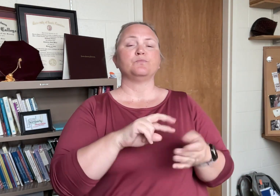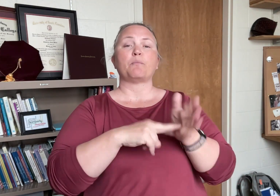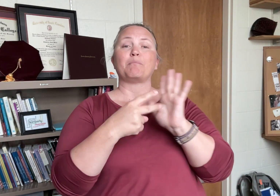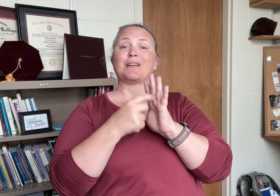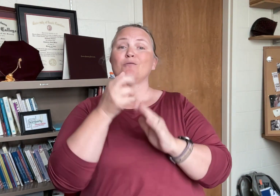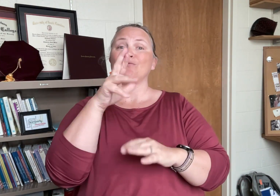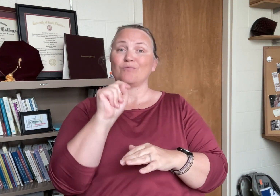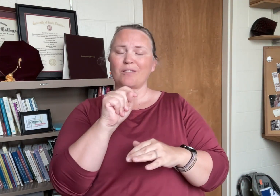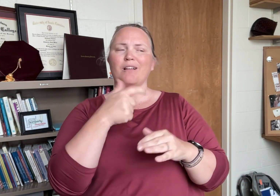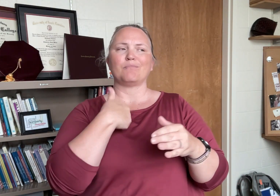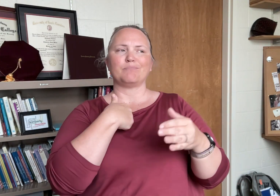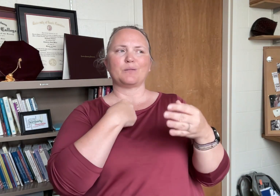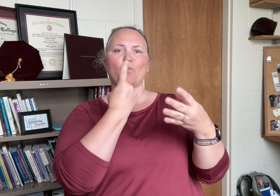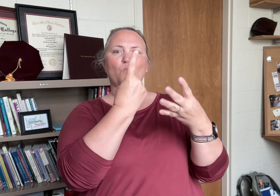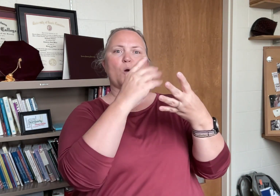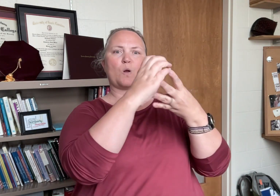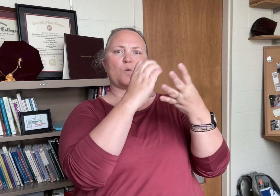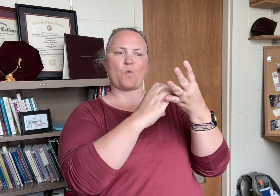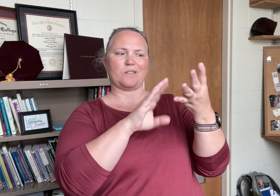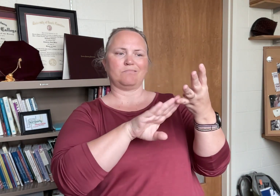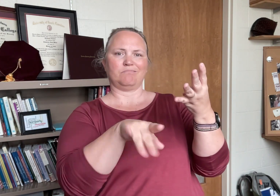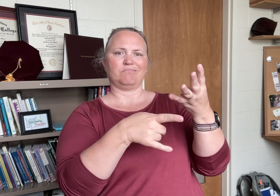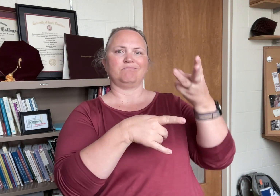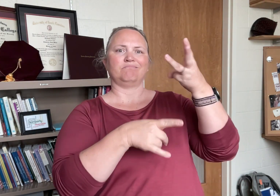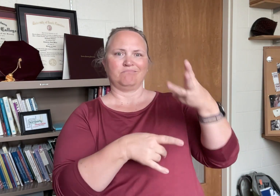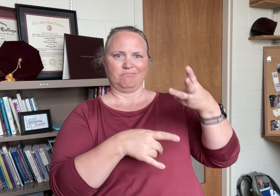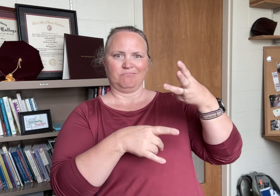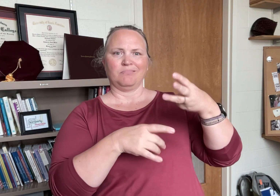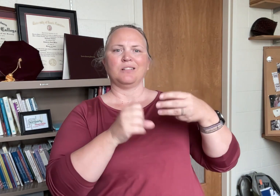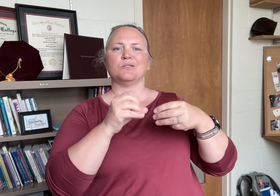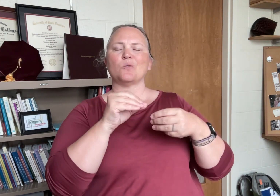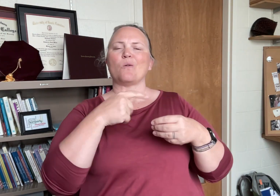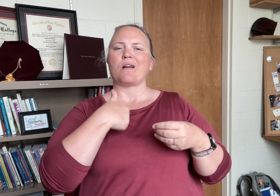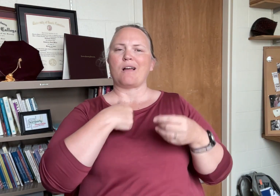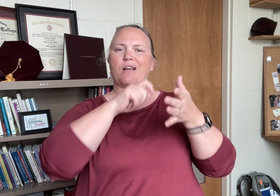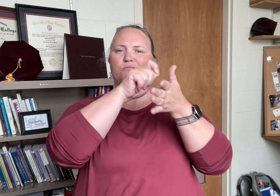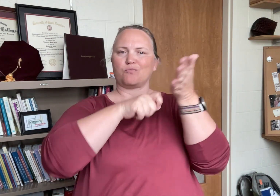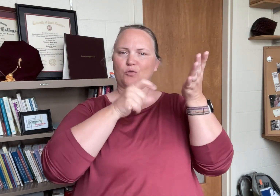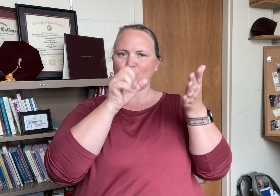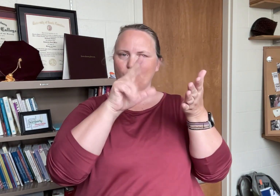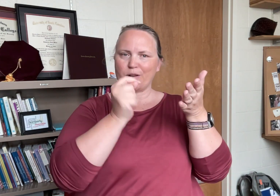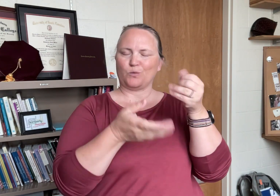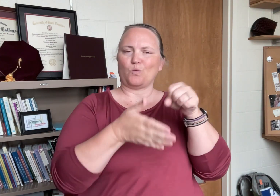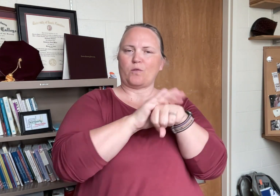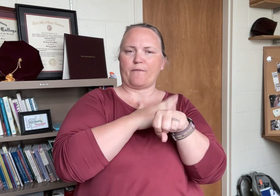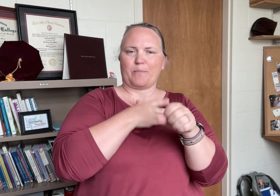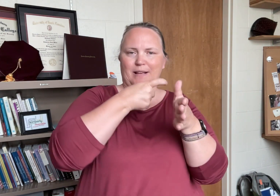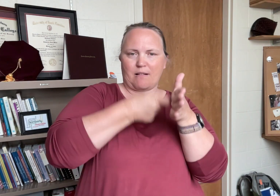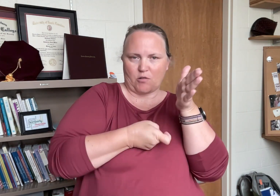And I was asking the grant to buy out one of my courses for reassigned time so